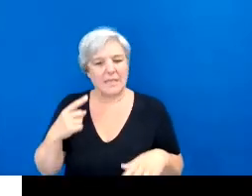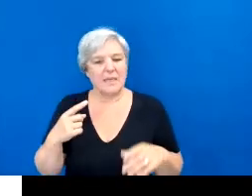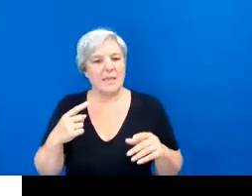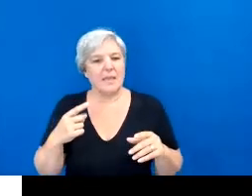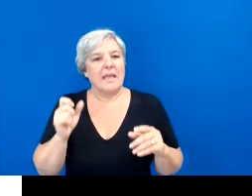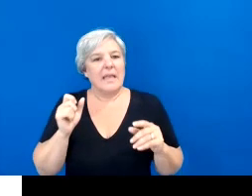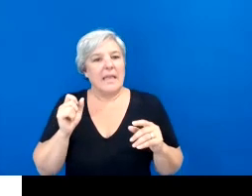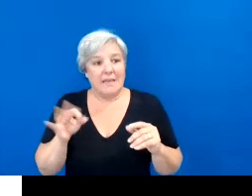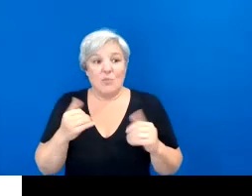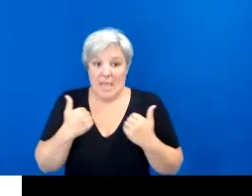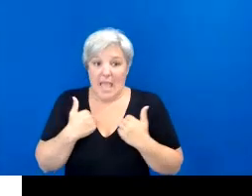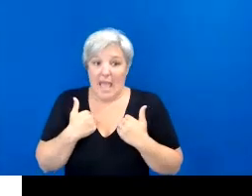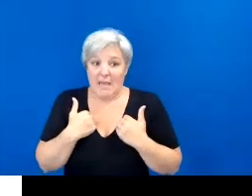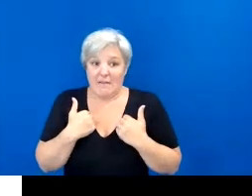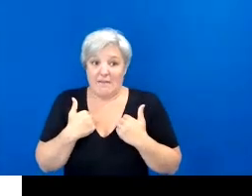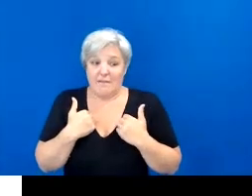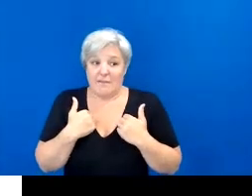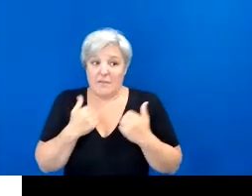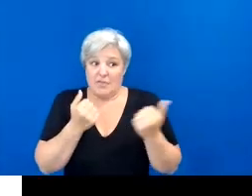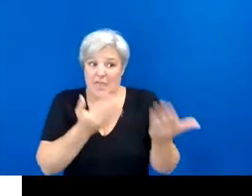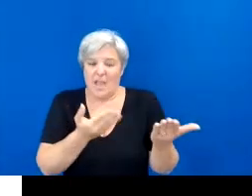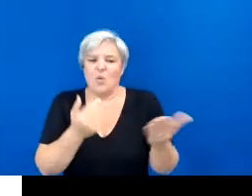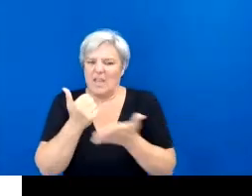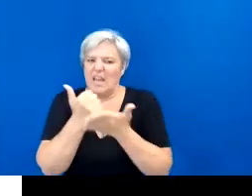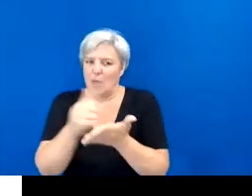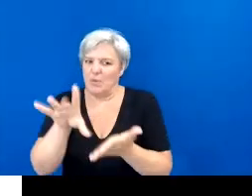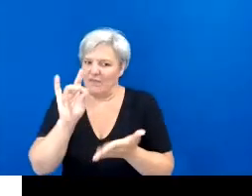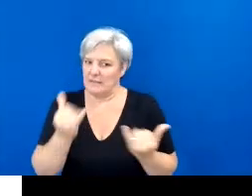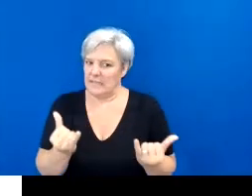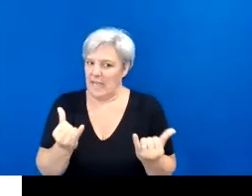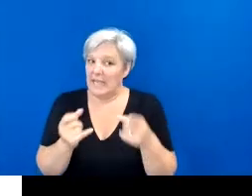we should be able to help you locate it today. Okay,